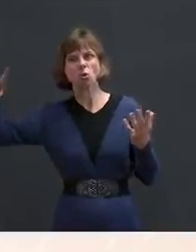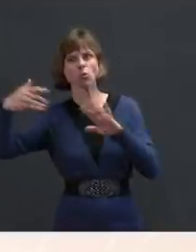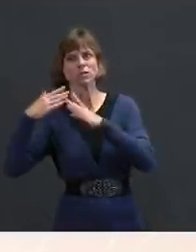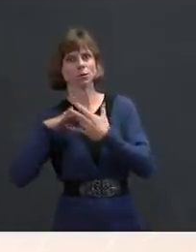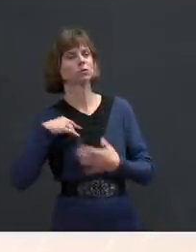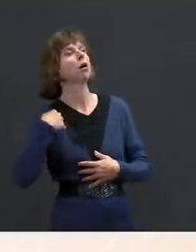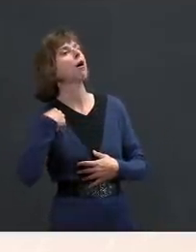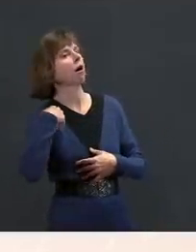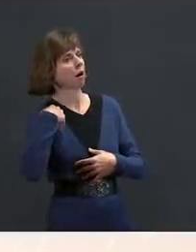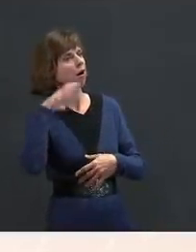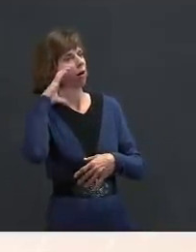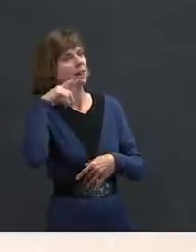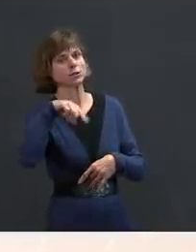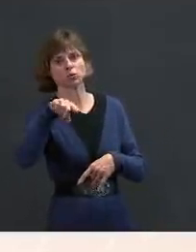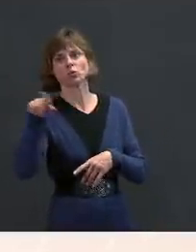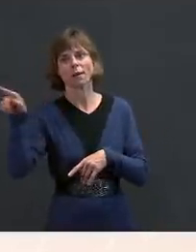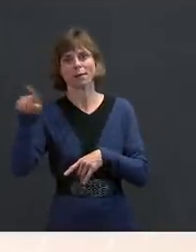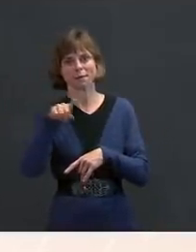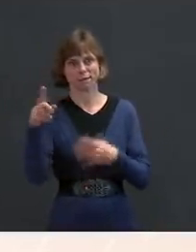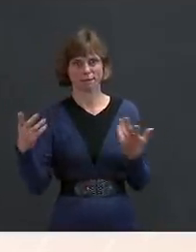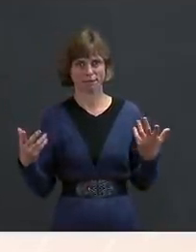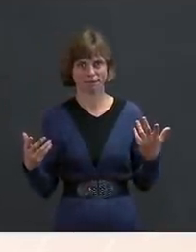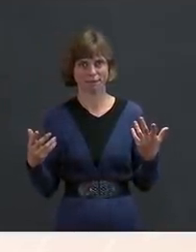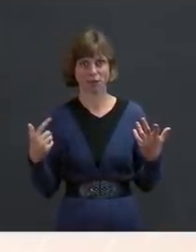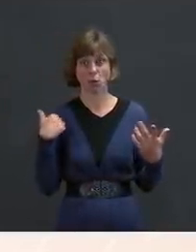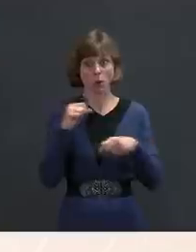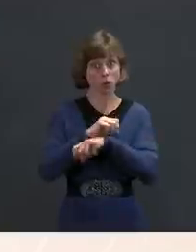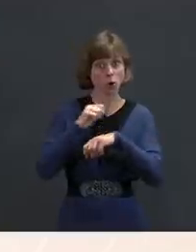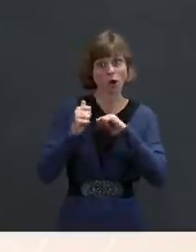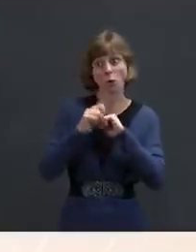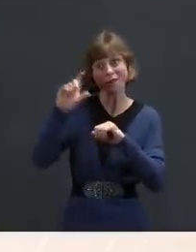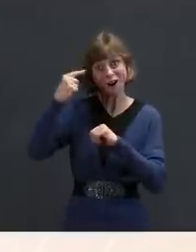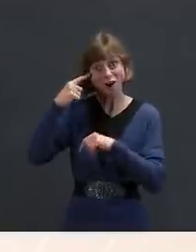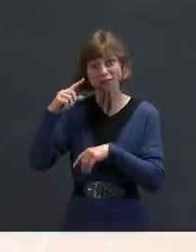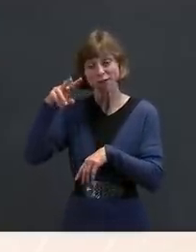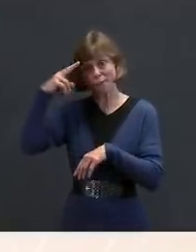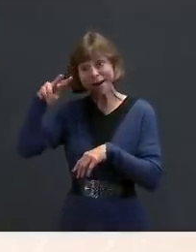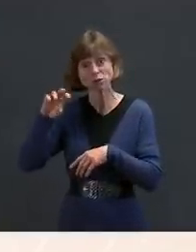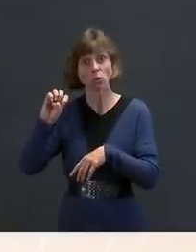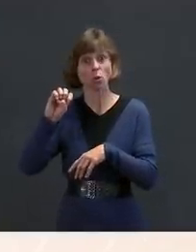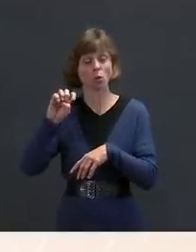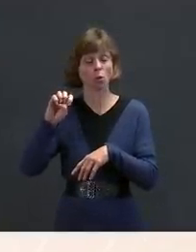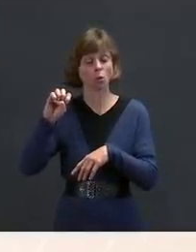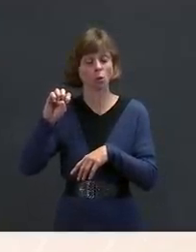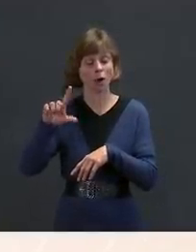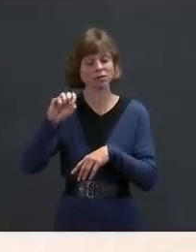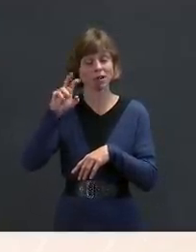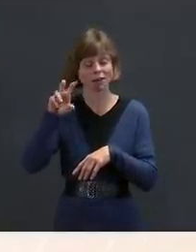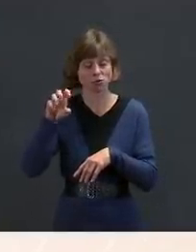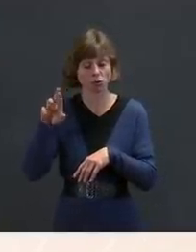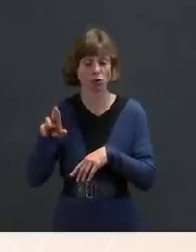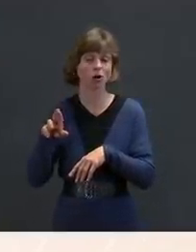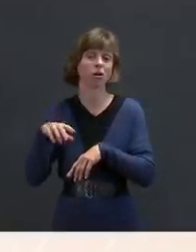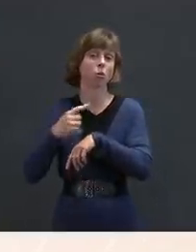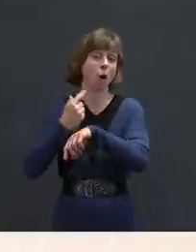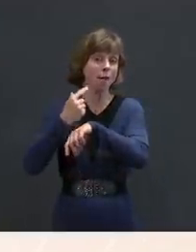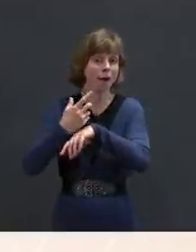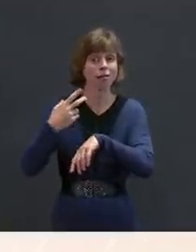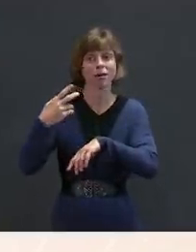And we are doing it in tandem with the governments of Mexico, El Salvador, Guatemala, and Honduras. It is -- The Press: Any sign that it's working, sir?